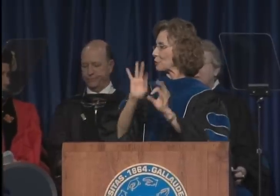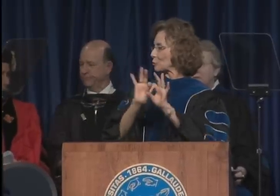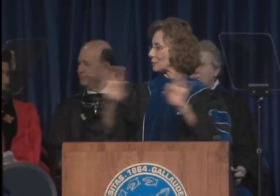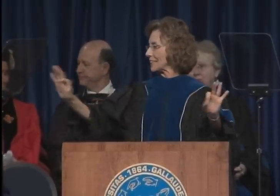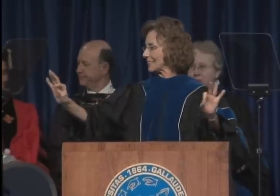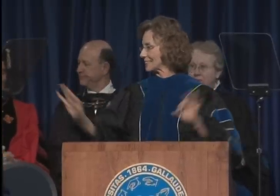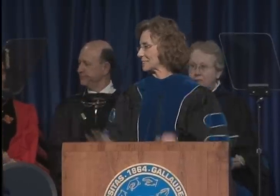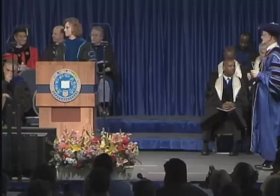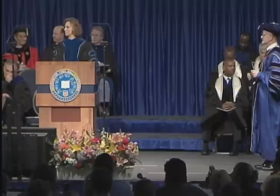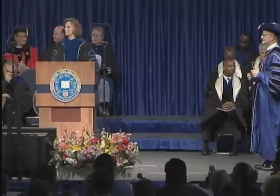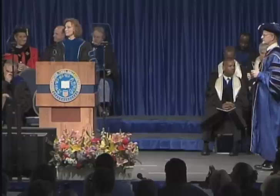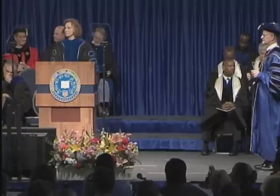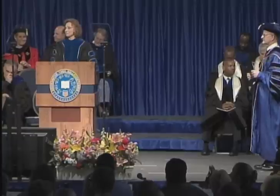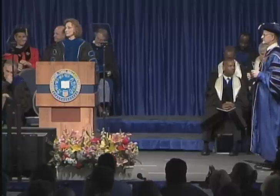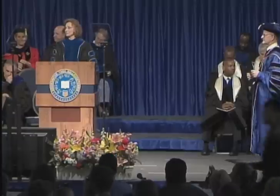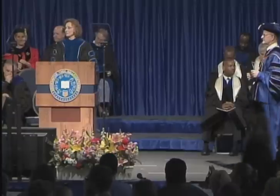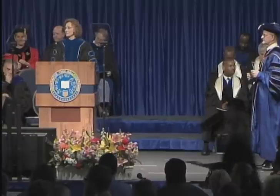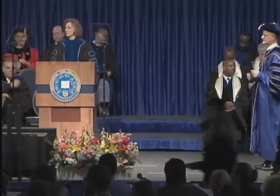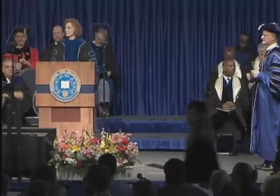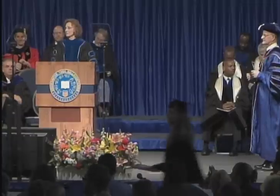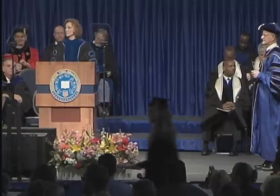please come forward and receive your degrees.